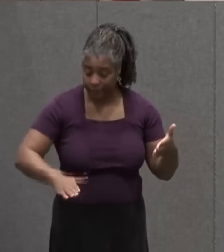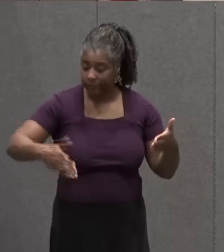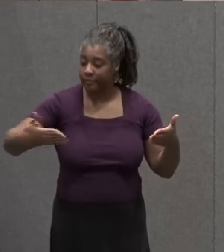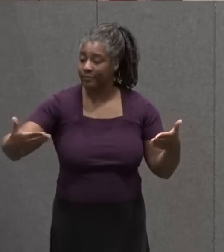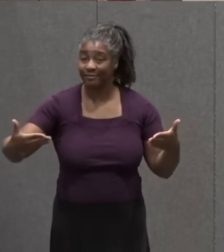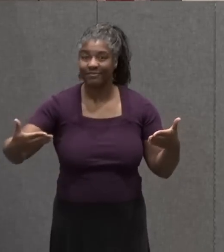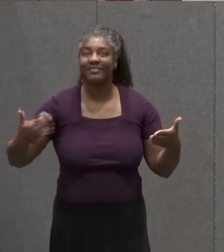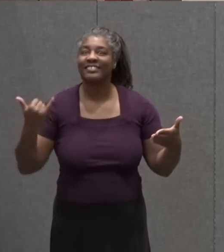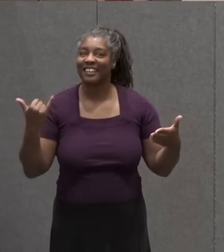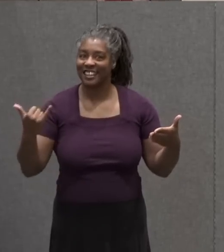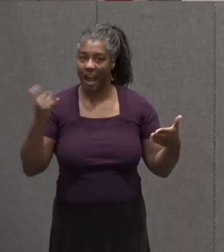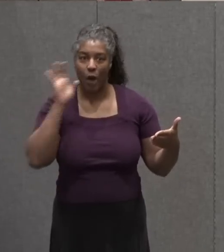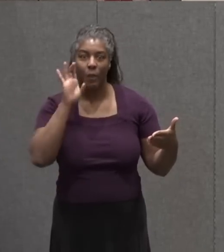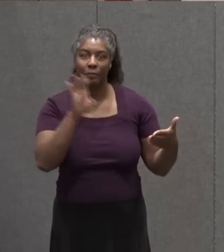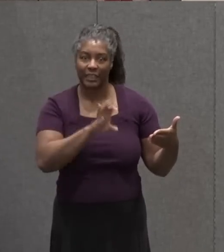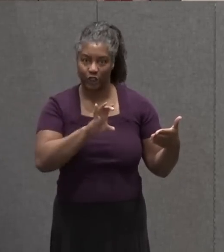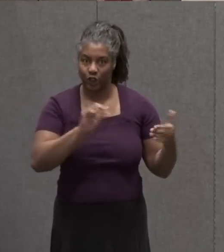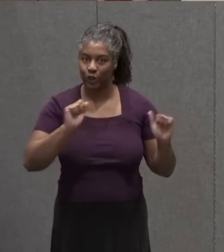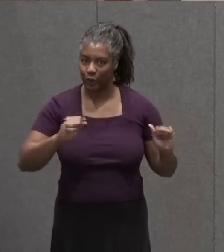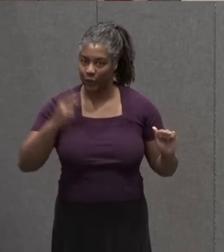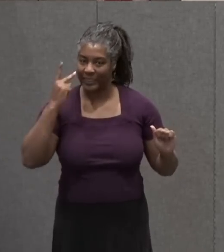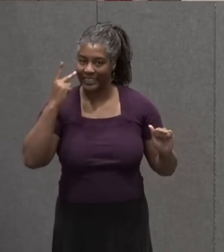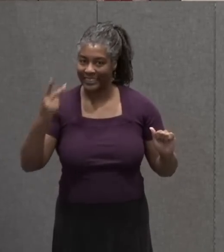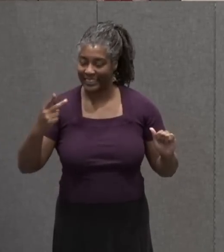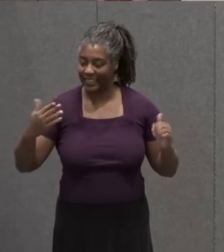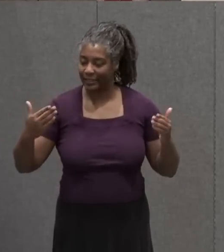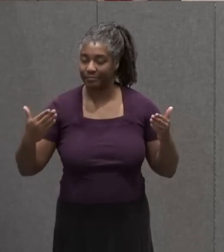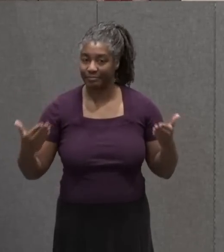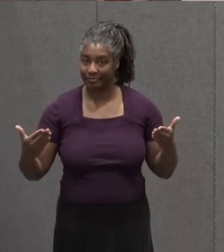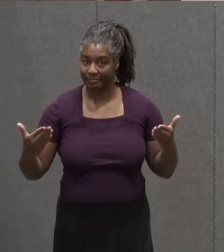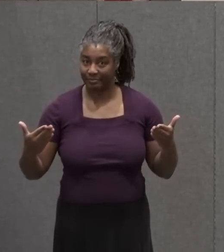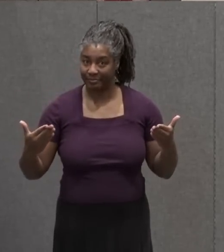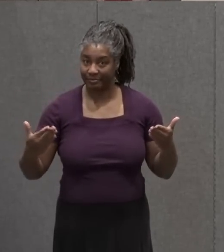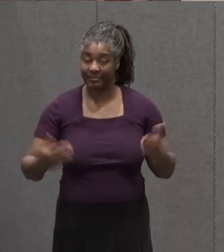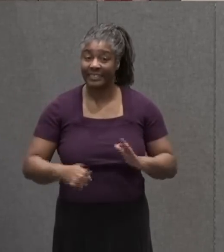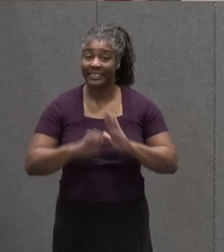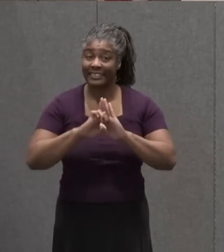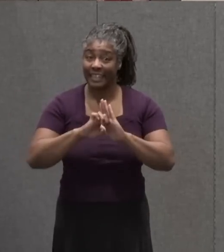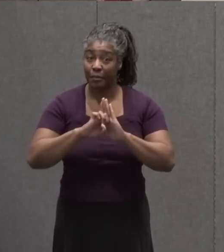Here are examples of two cards when I turn them face up.